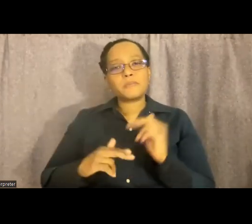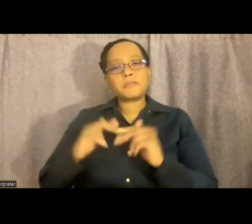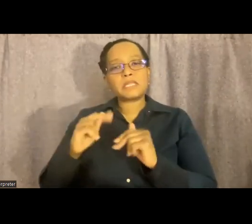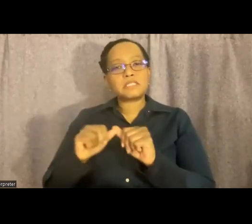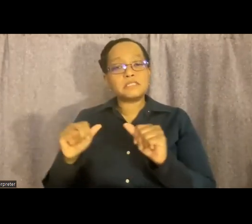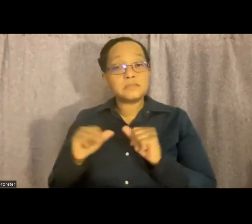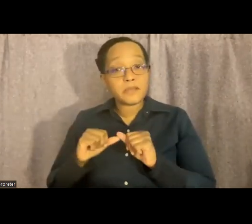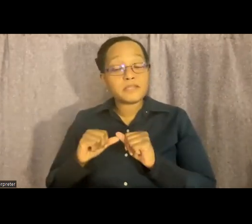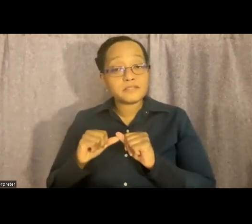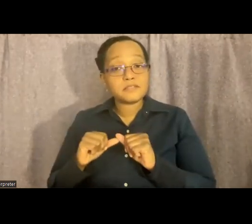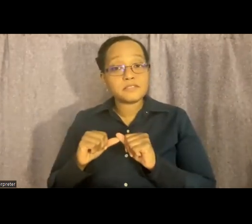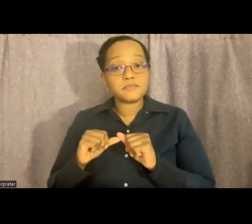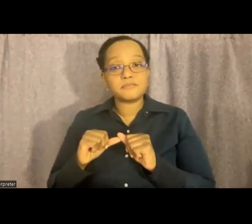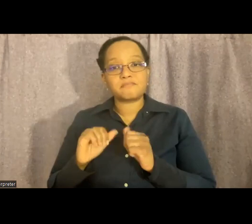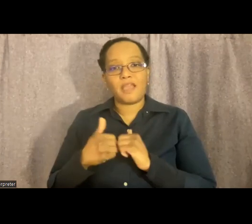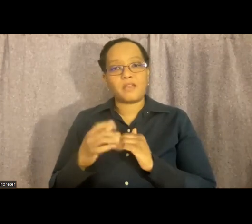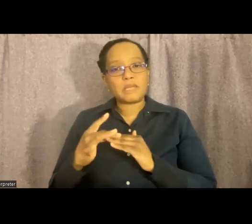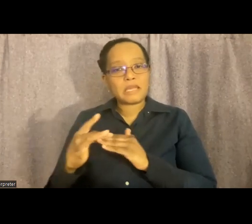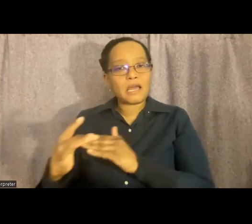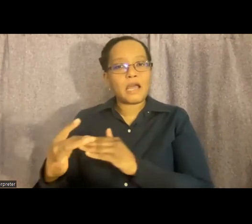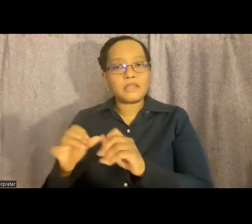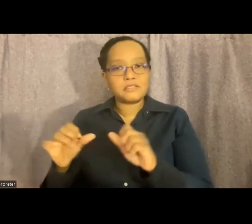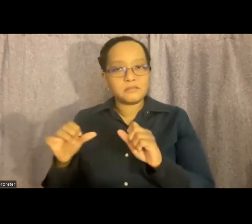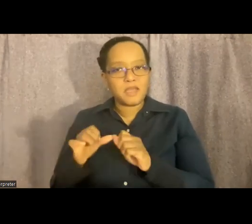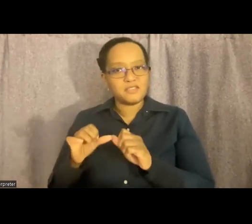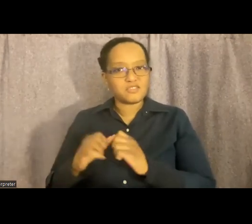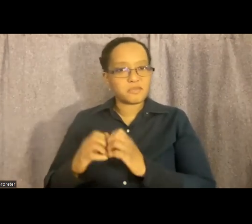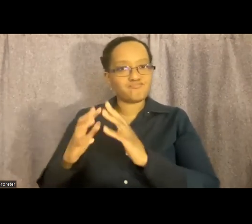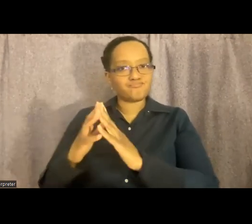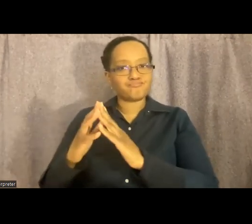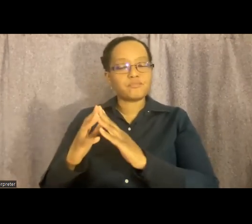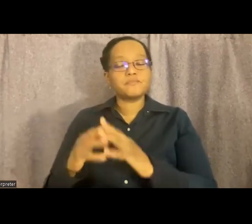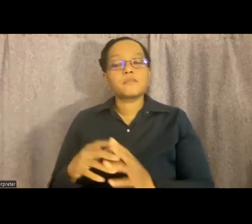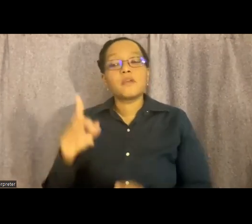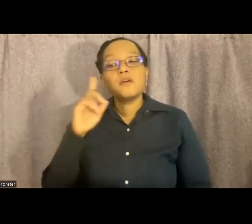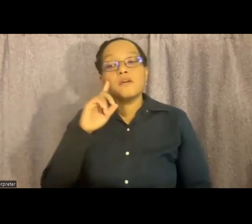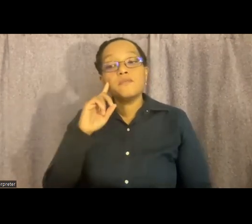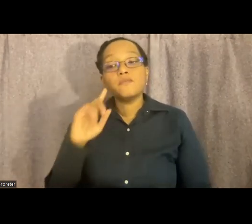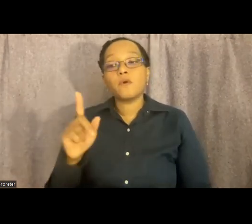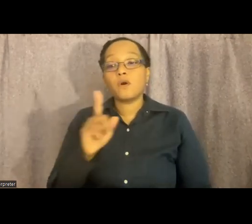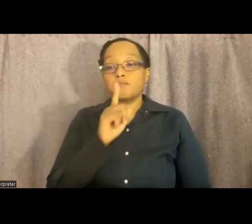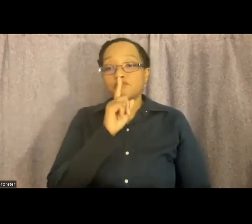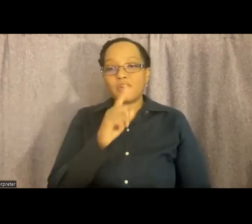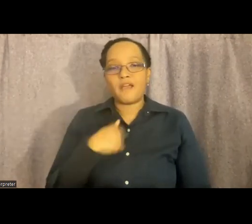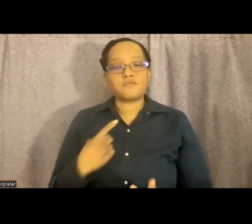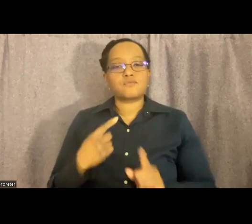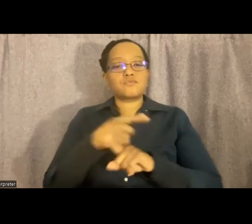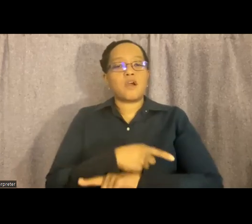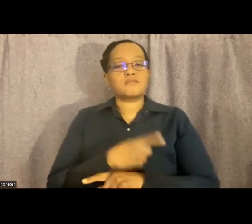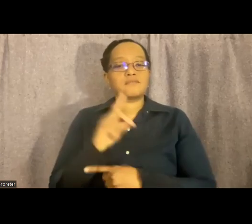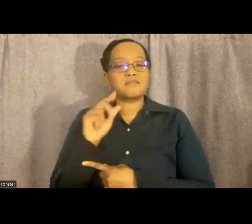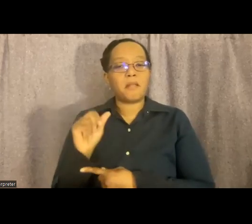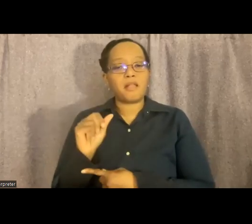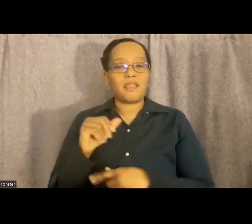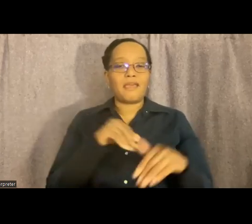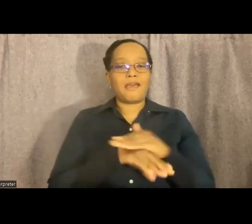and guide spaces to be created , to make sure that cross disability access is achieved.